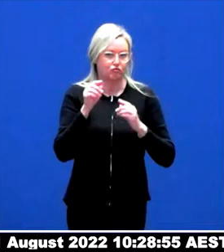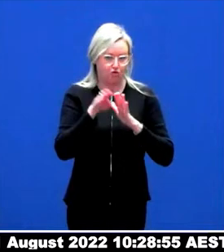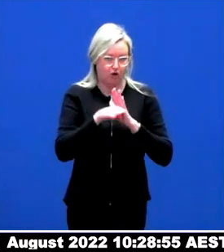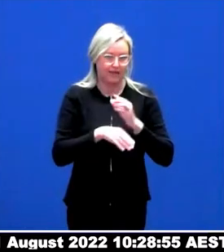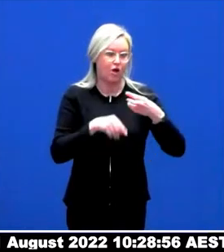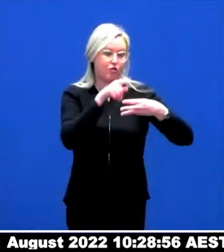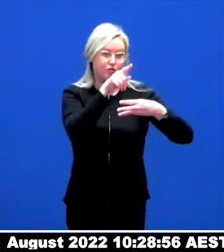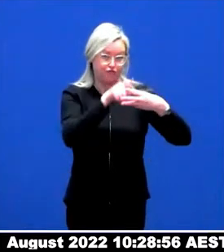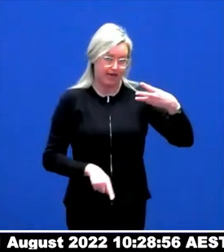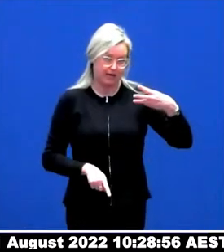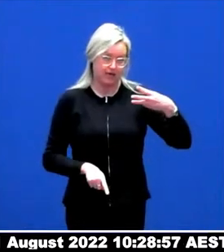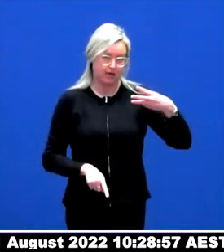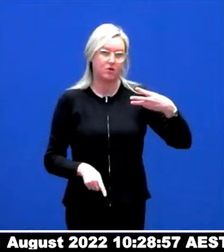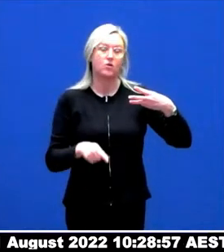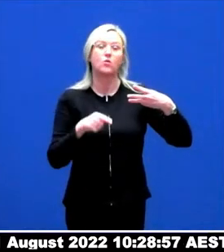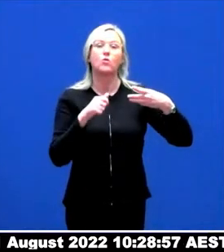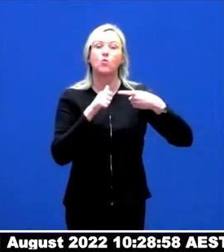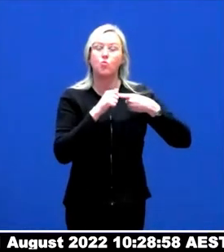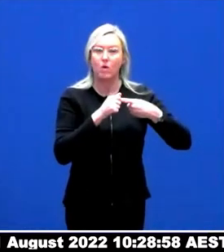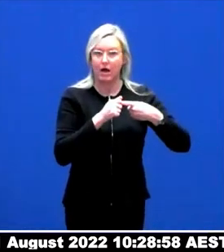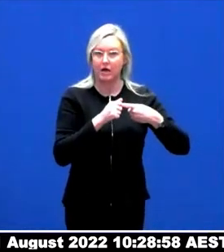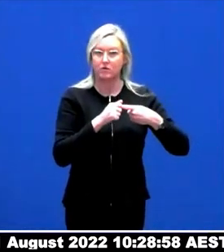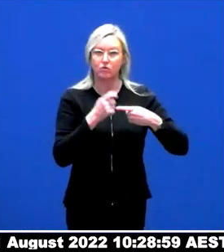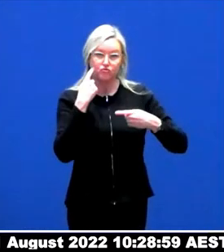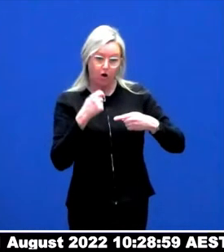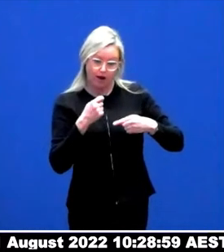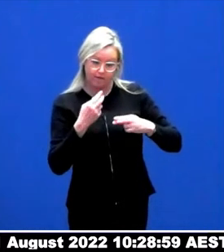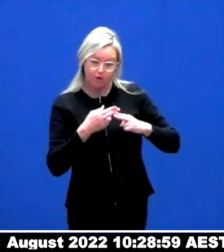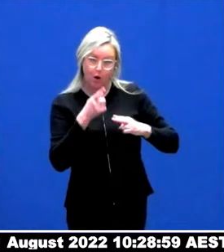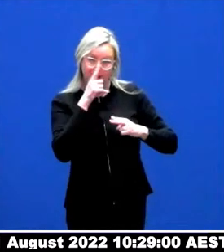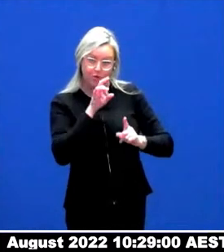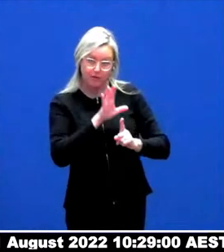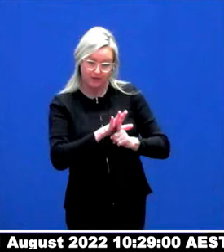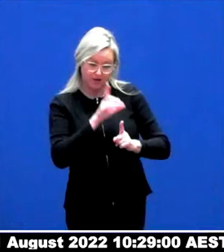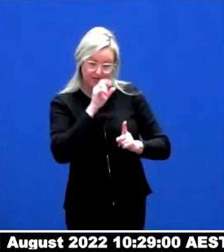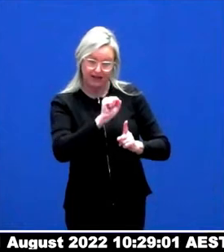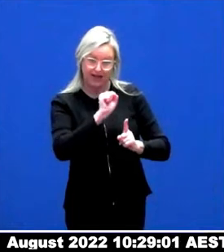One is to achieve better outcomes for people, and that is setting out how the